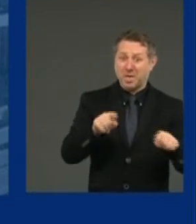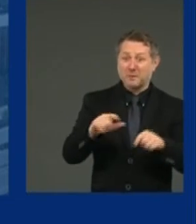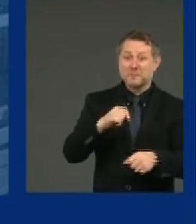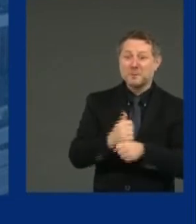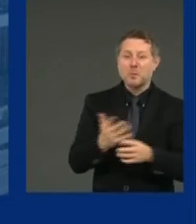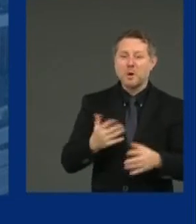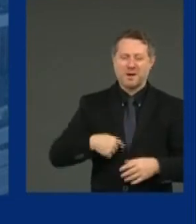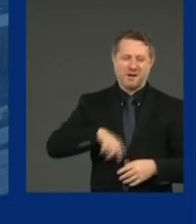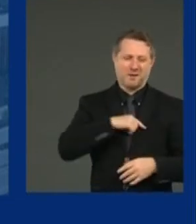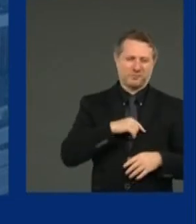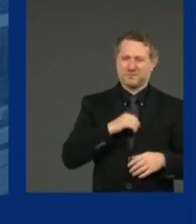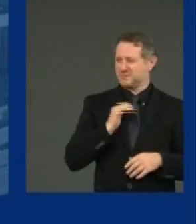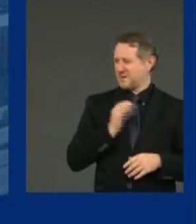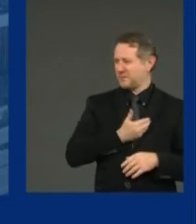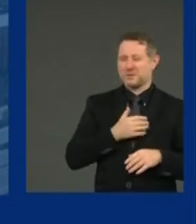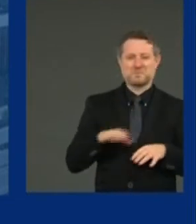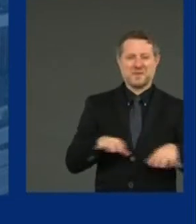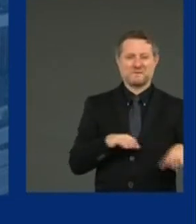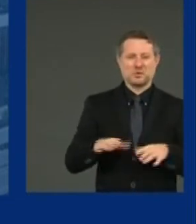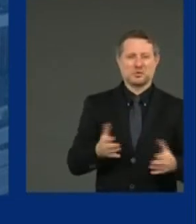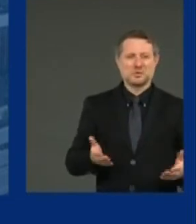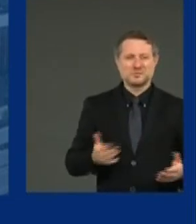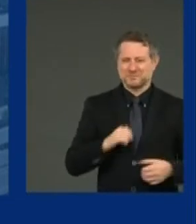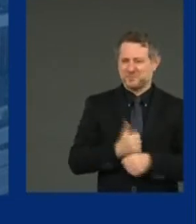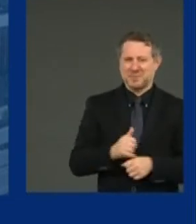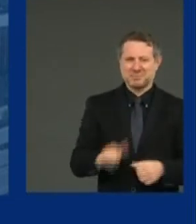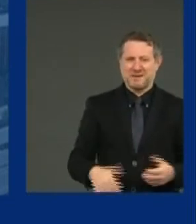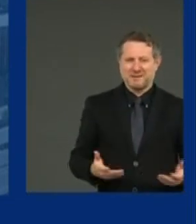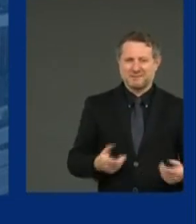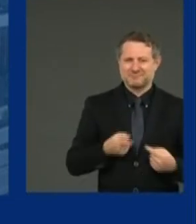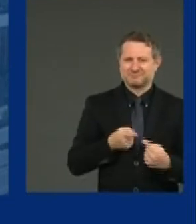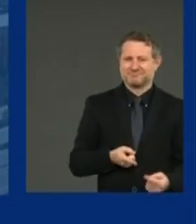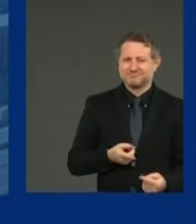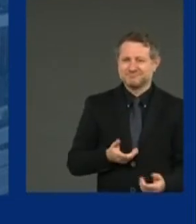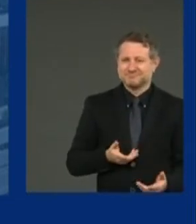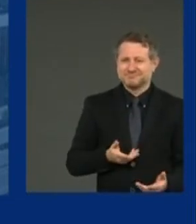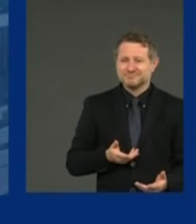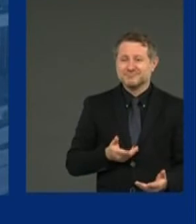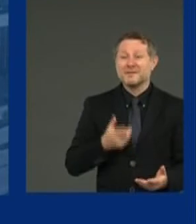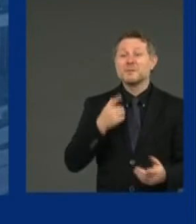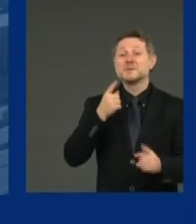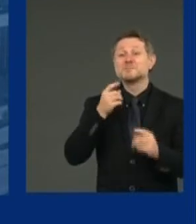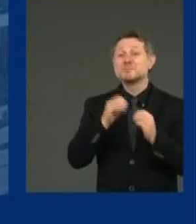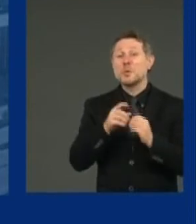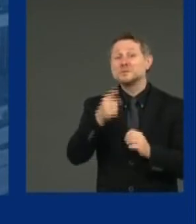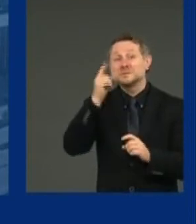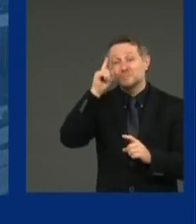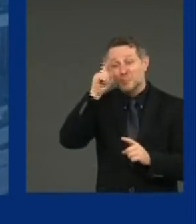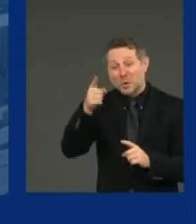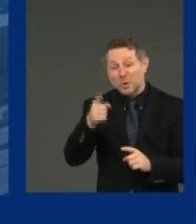THIS IS ALL A FUNCTION OF WHAT WE DO TODAY GOING FORWARD.